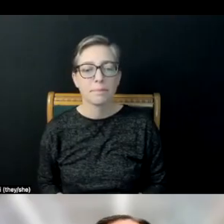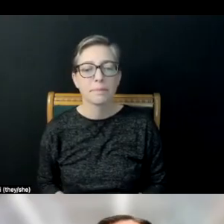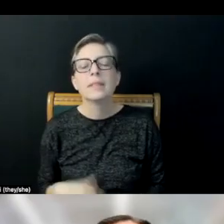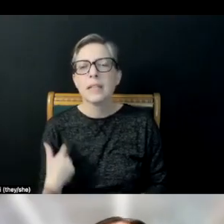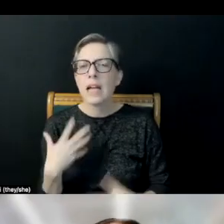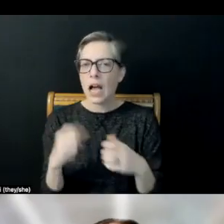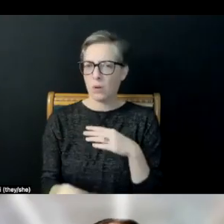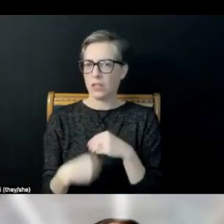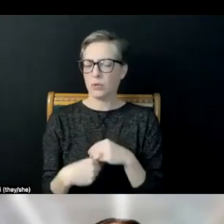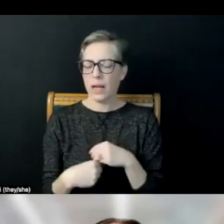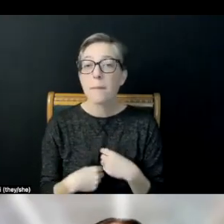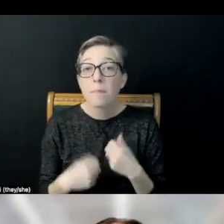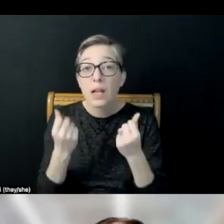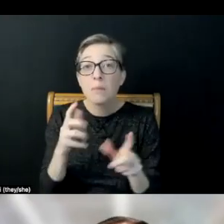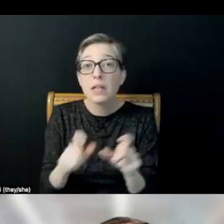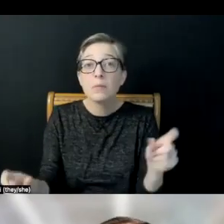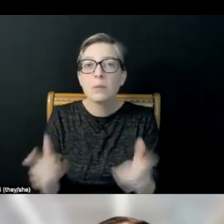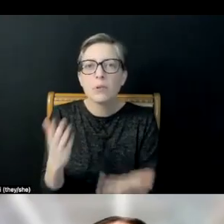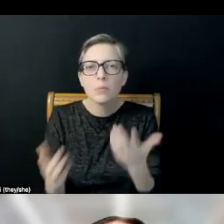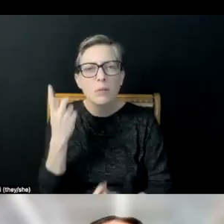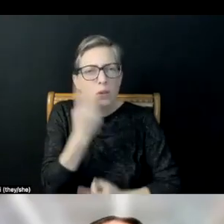who might be the best supports for these parents.